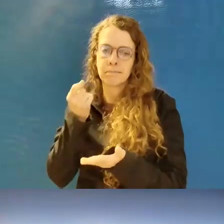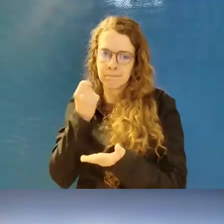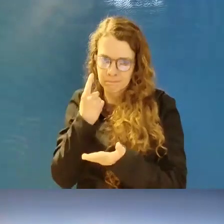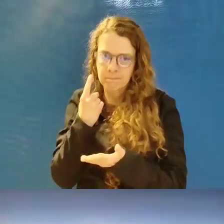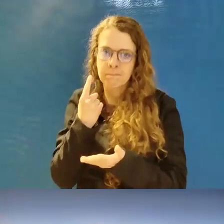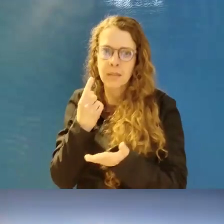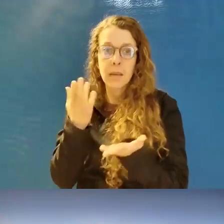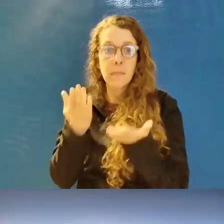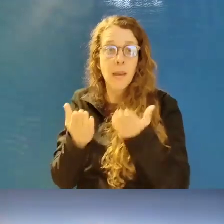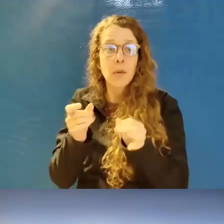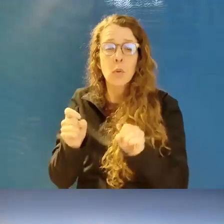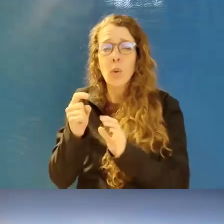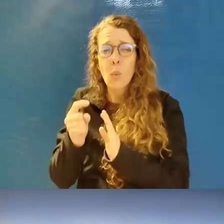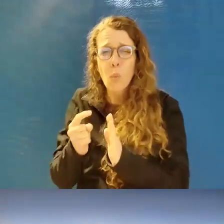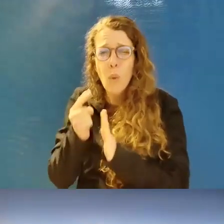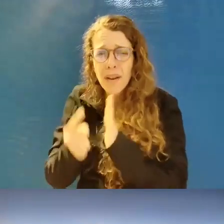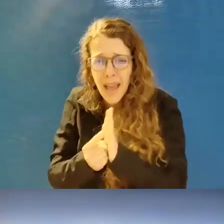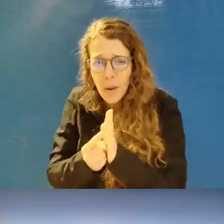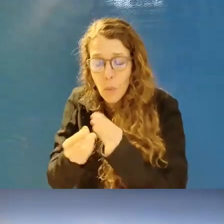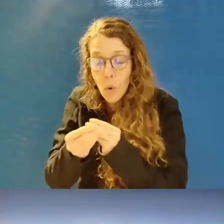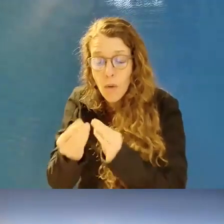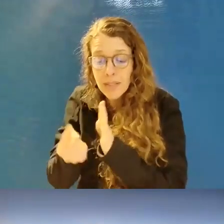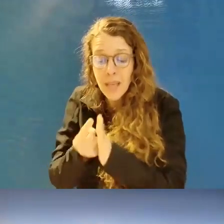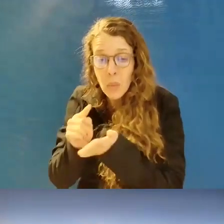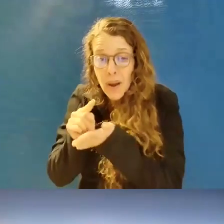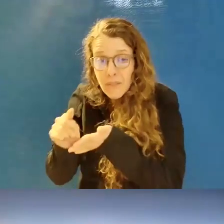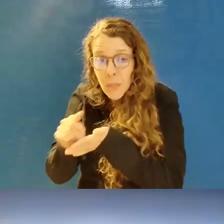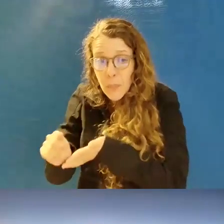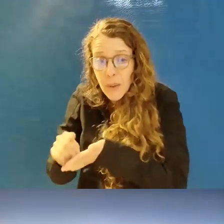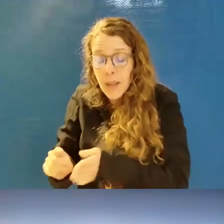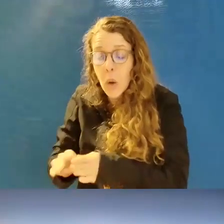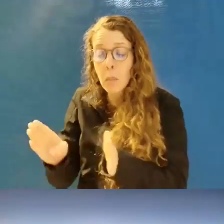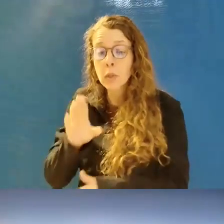do a one hour office hour a week where you open up a Zoom session